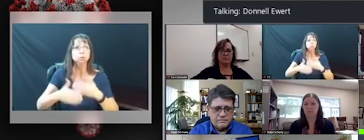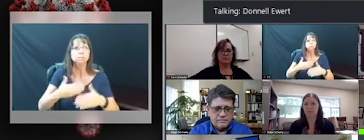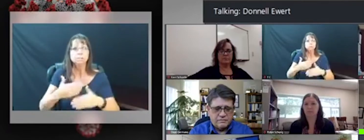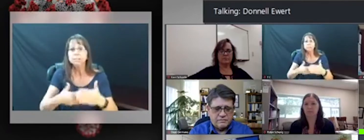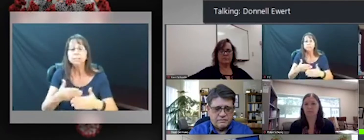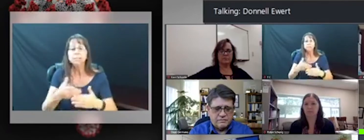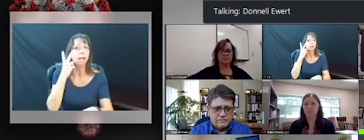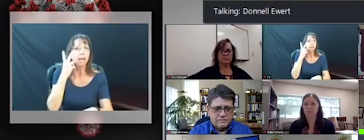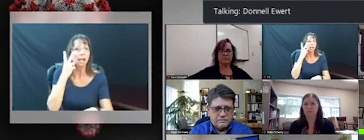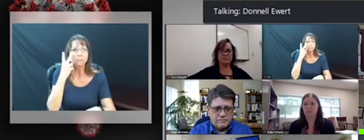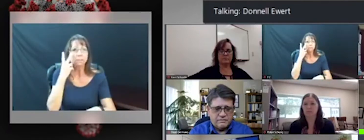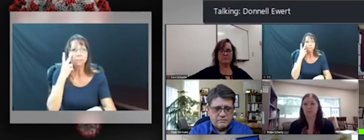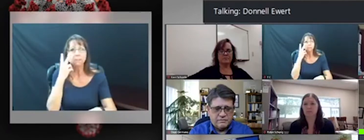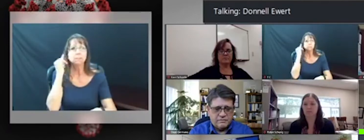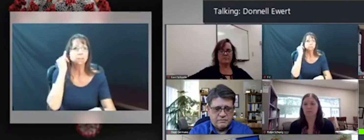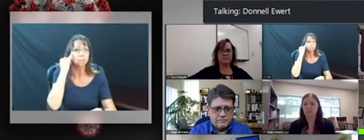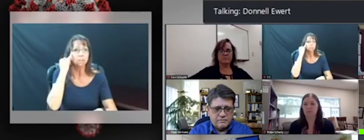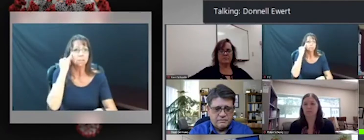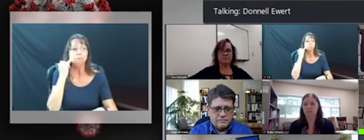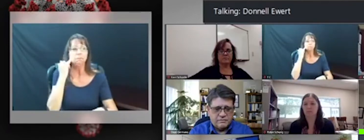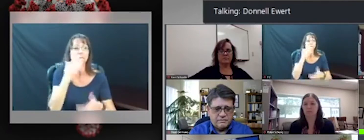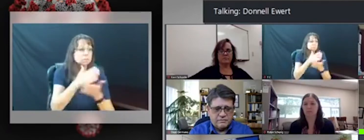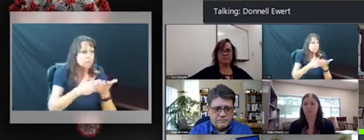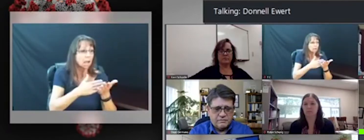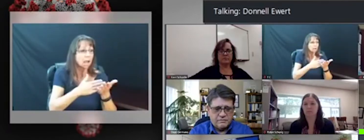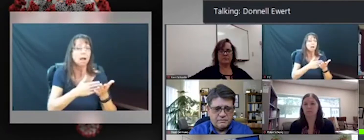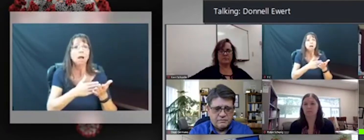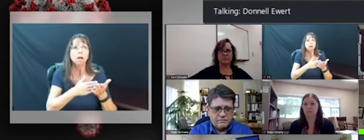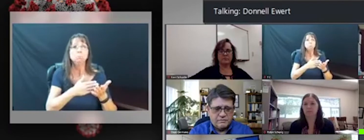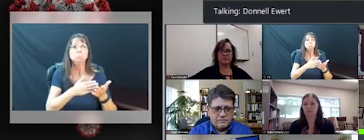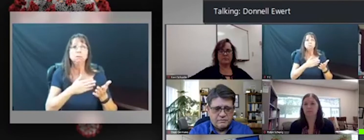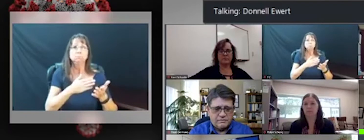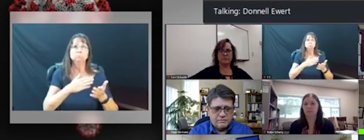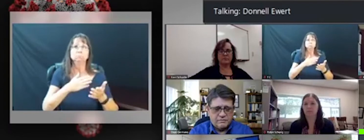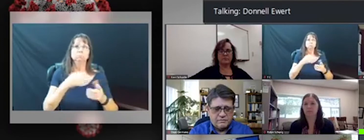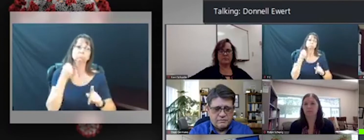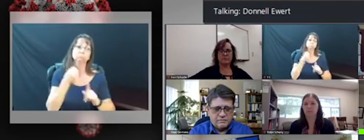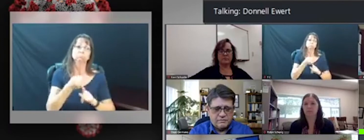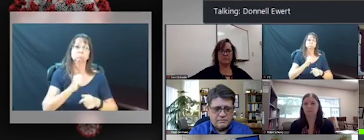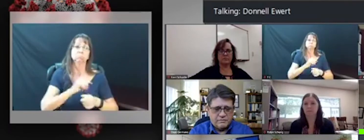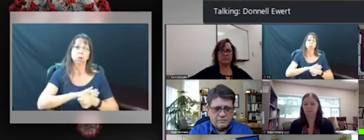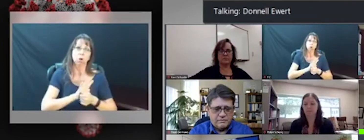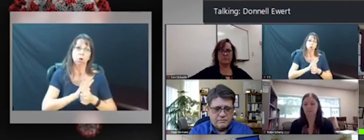trials have three phases. The first phase the safety trial. Is the vaccine safe in humans?